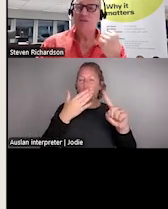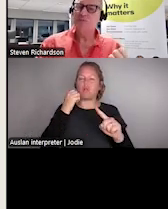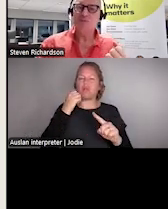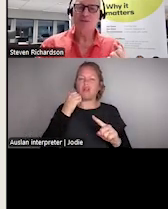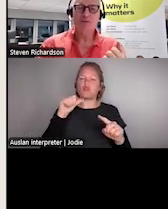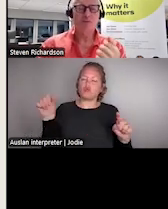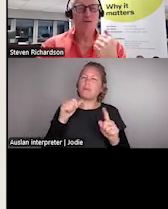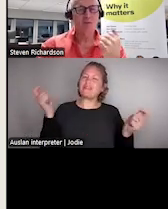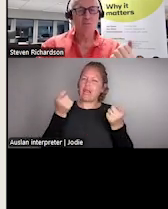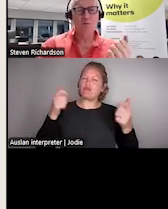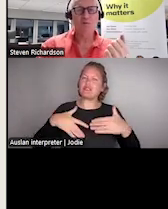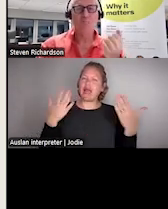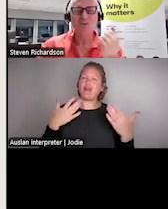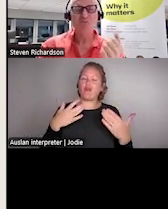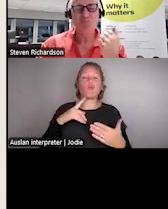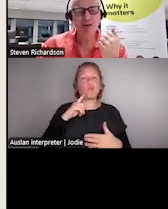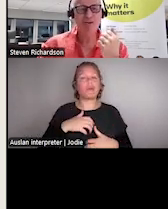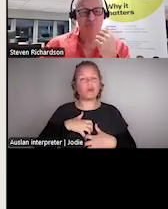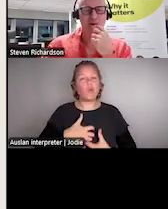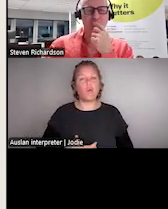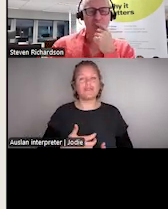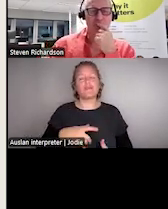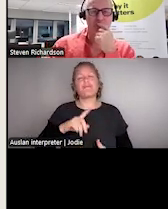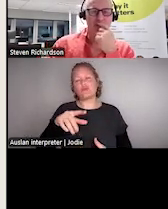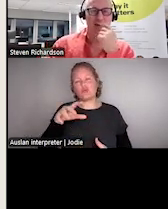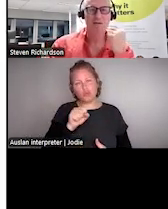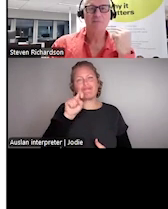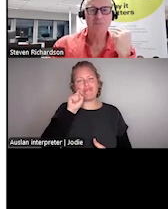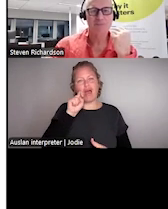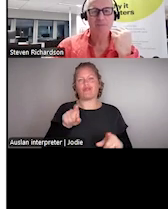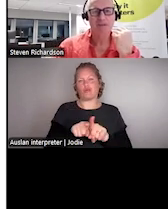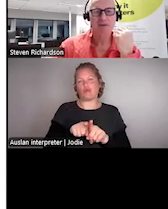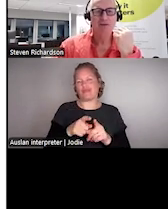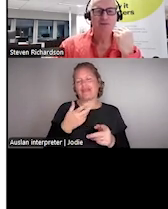be exhausting. It will be a lot of work, but it should be fun as well with a bit of luck.